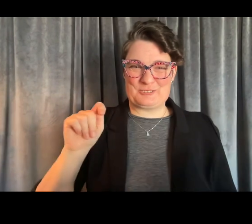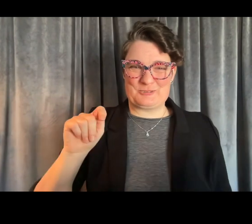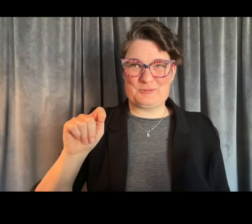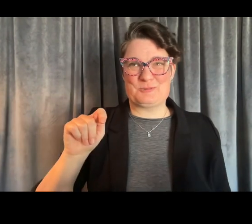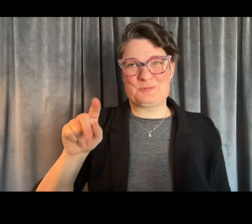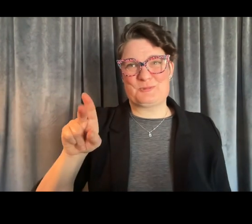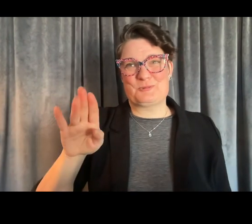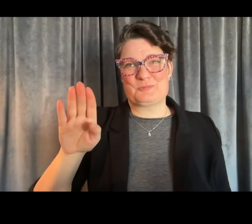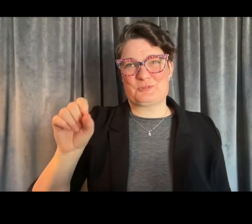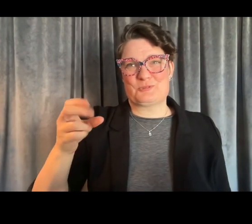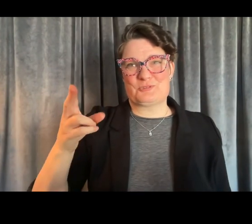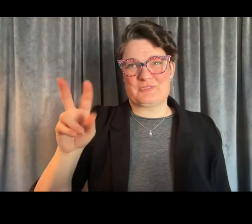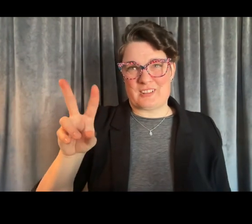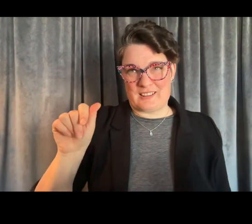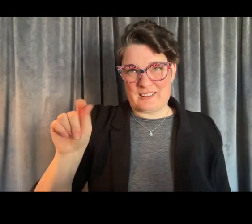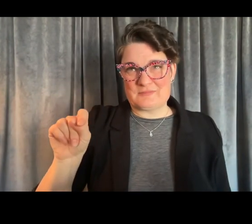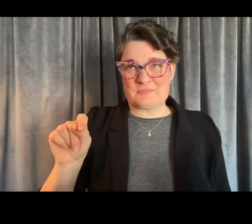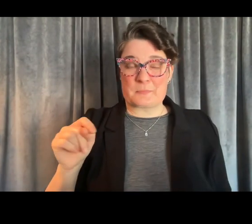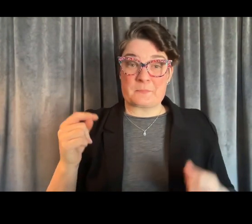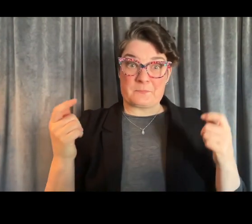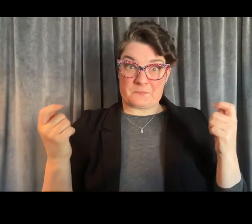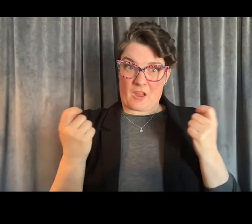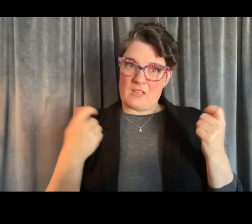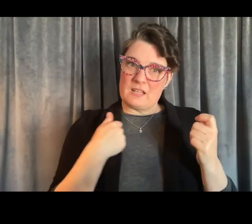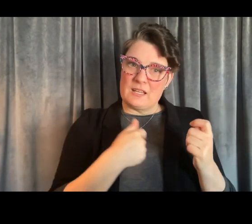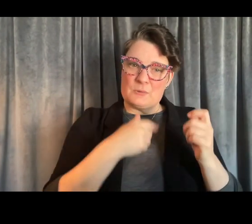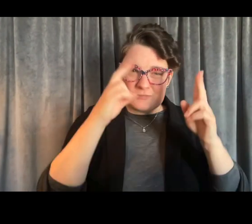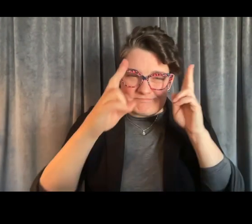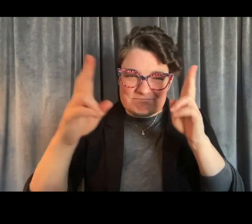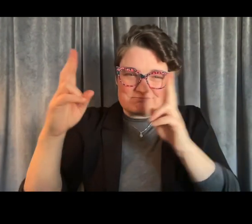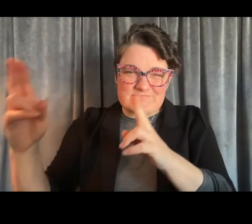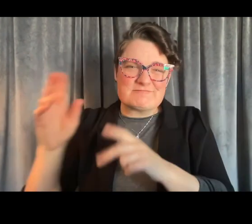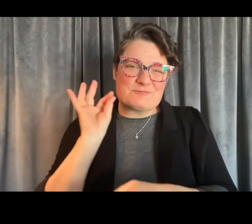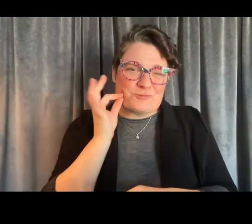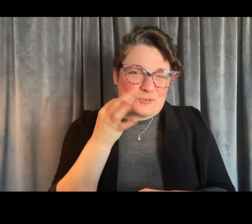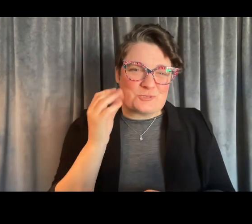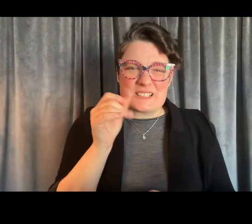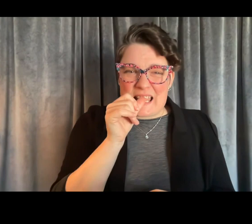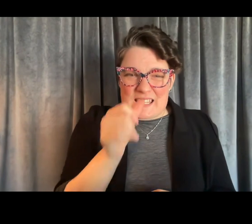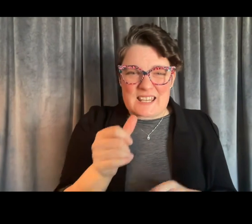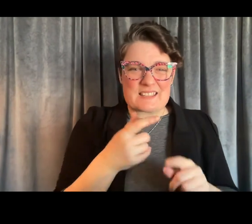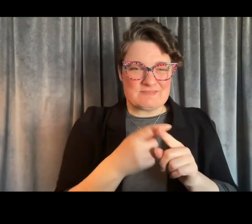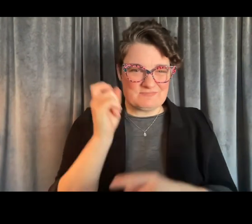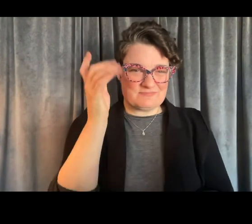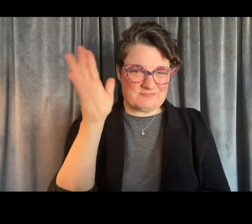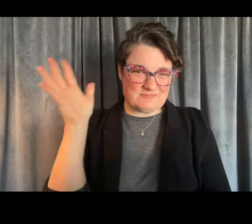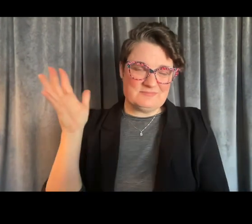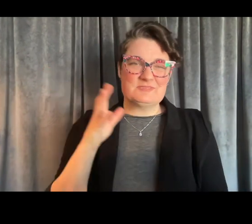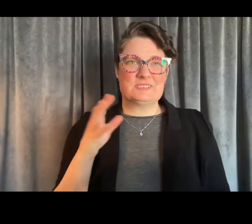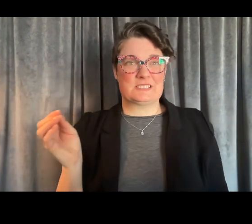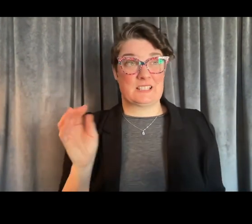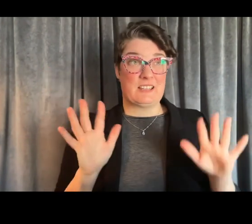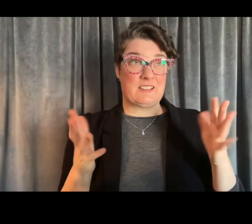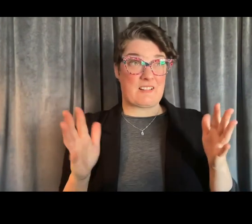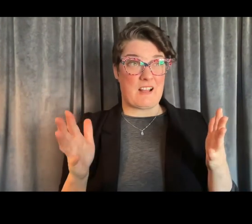we celebrate all the fruits and nuts of trees and where we kind of get back to